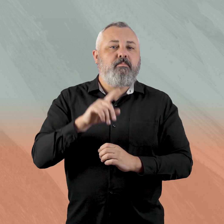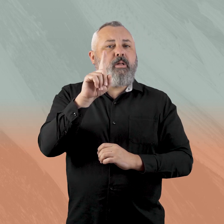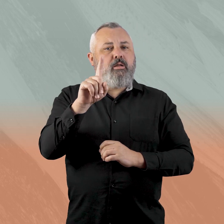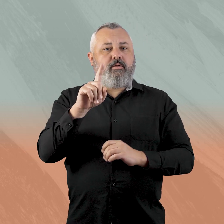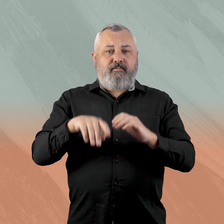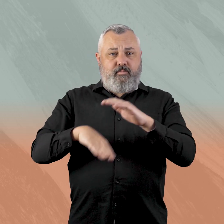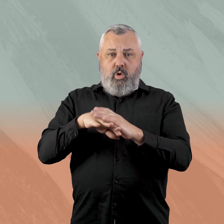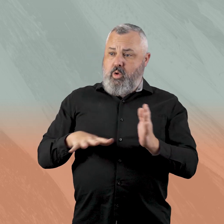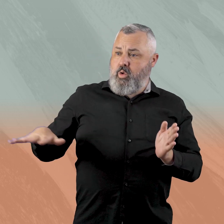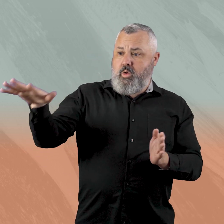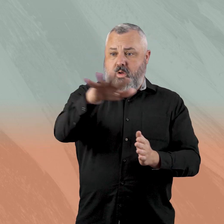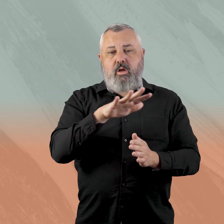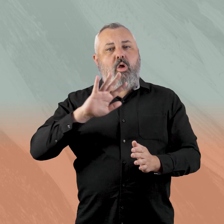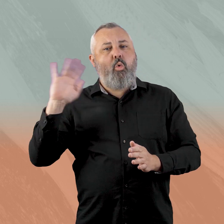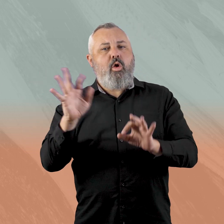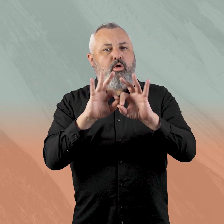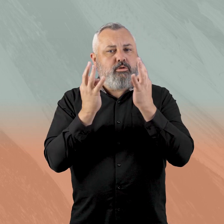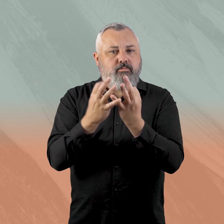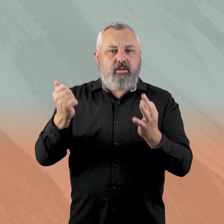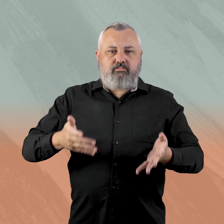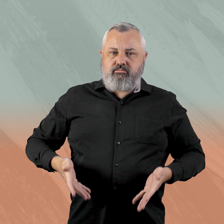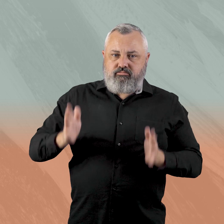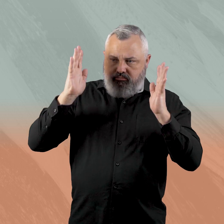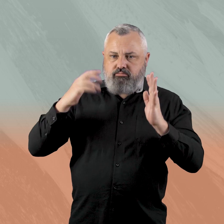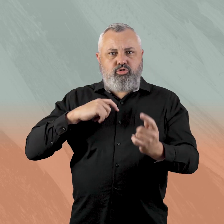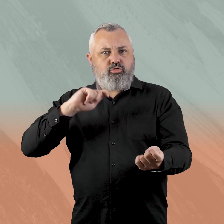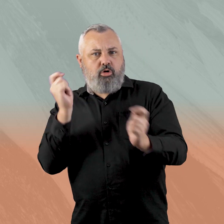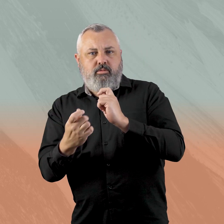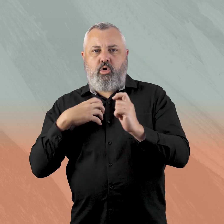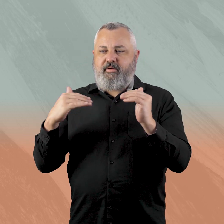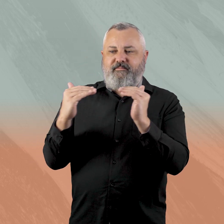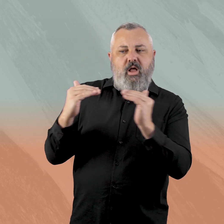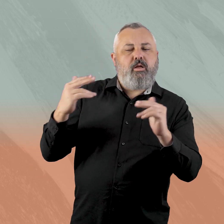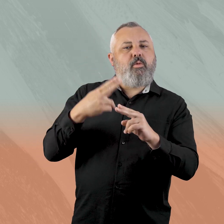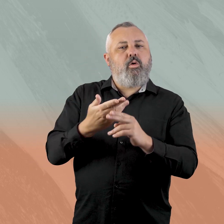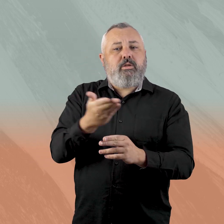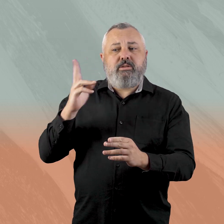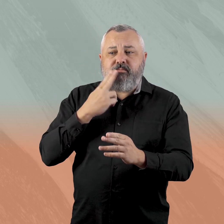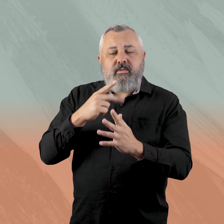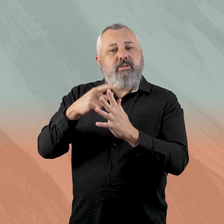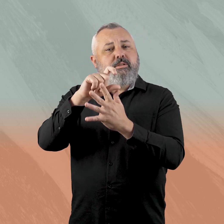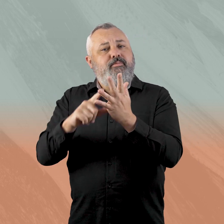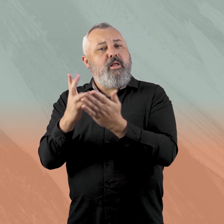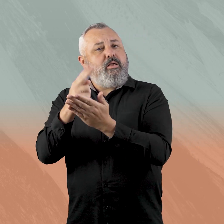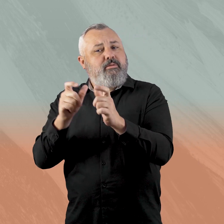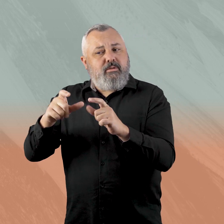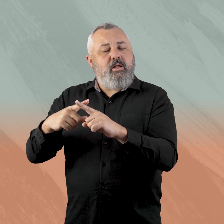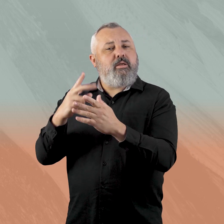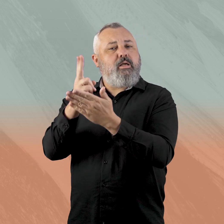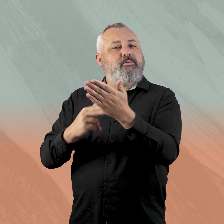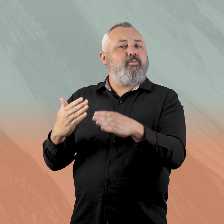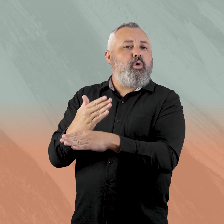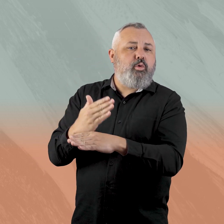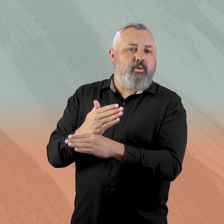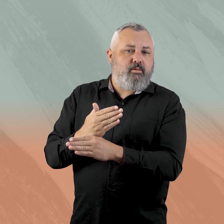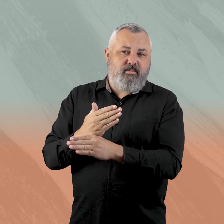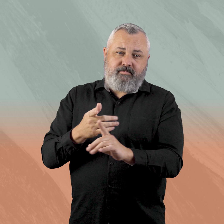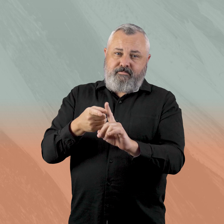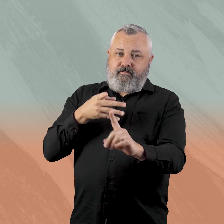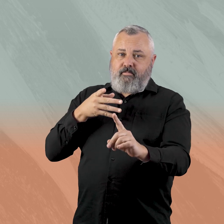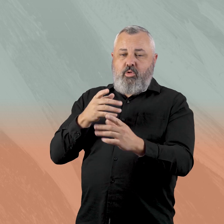However, the whole arts and cultural sector, including industry development and investment agencies like the